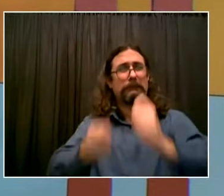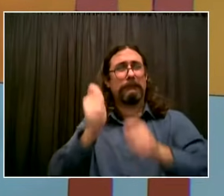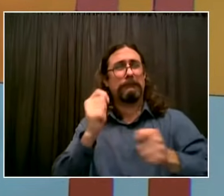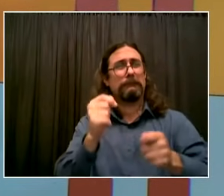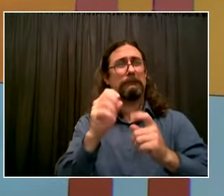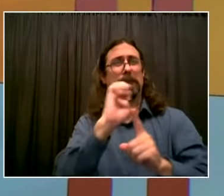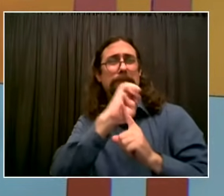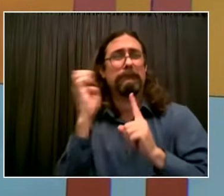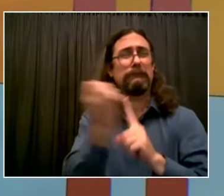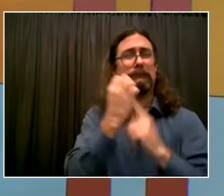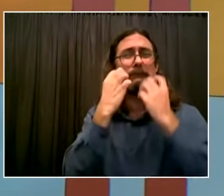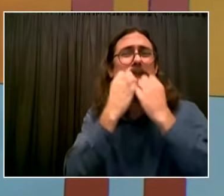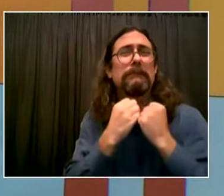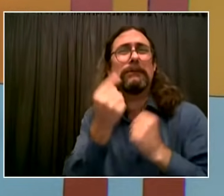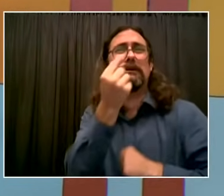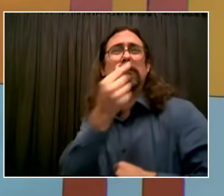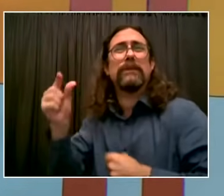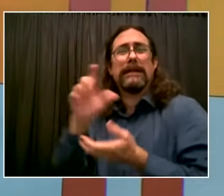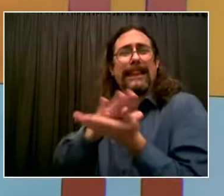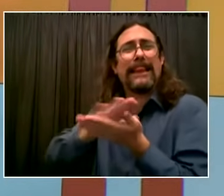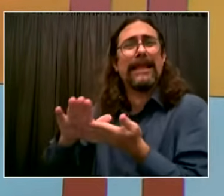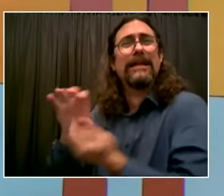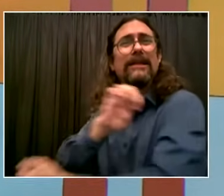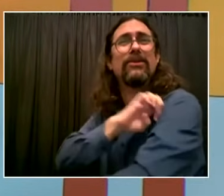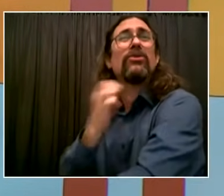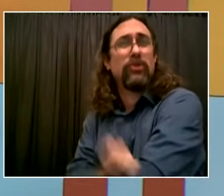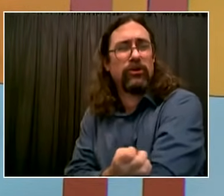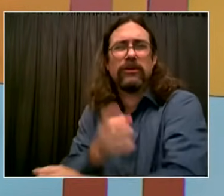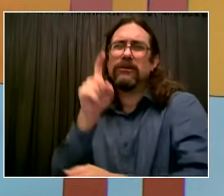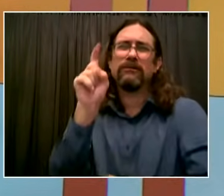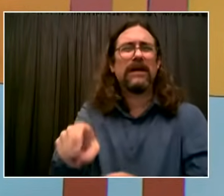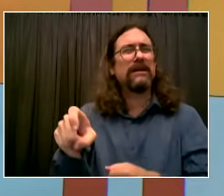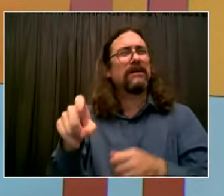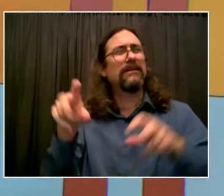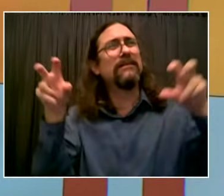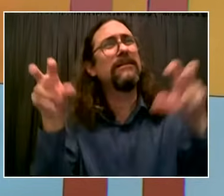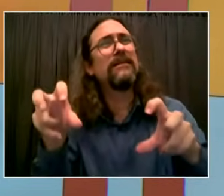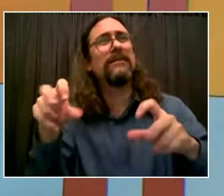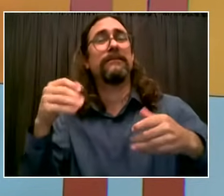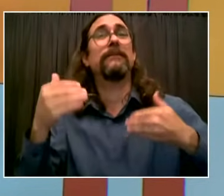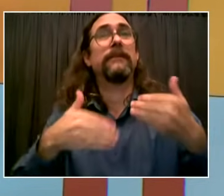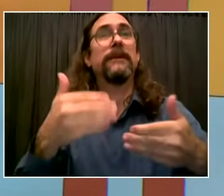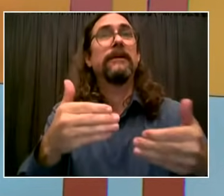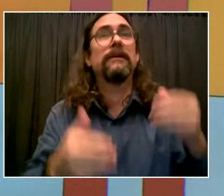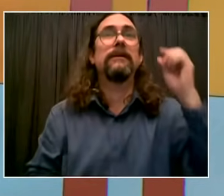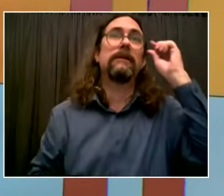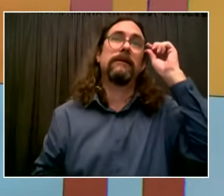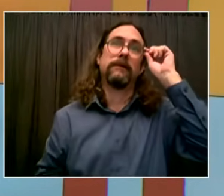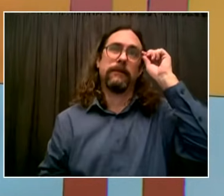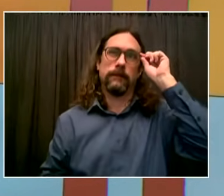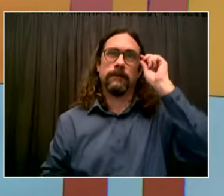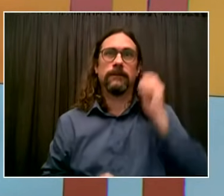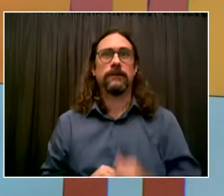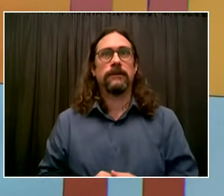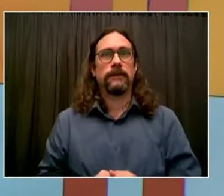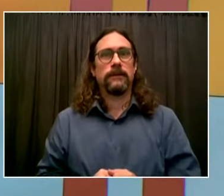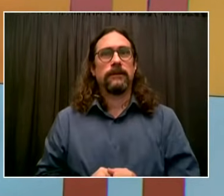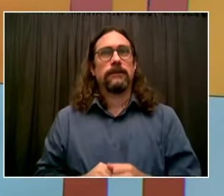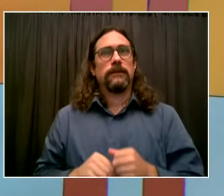EARTH ORF ANY MAJOR CITY TO REDUCE EMISSIONS FROM OUR BUILDINGS. WE'RE LOOKING AT